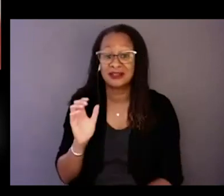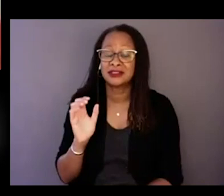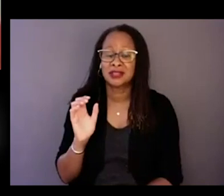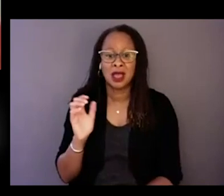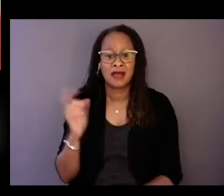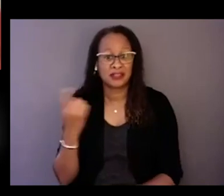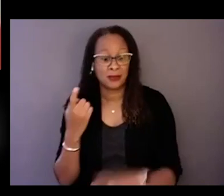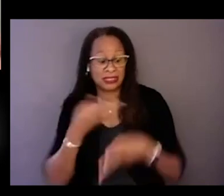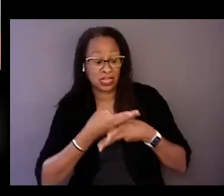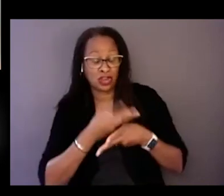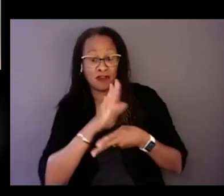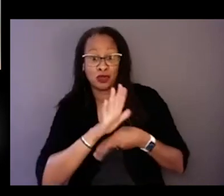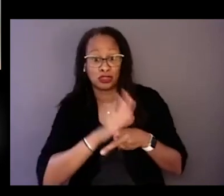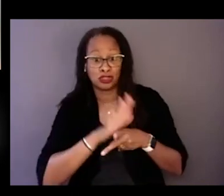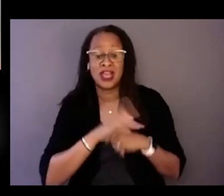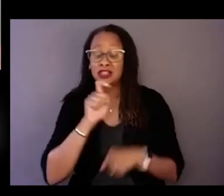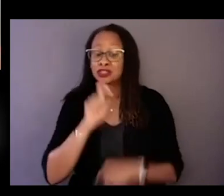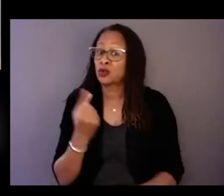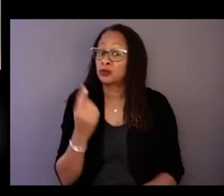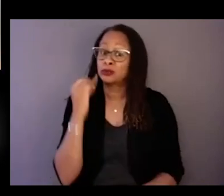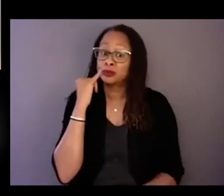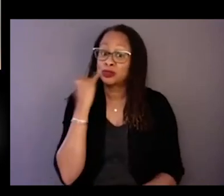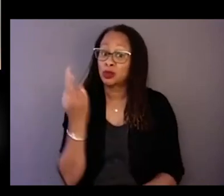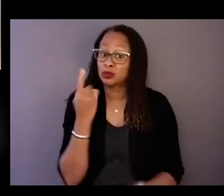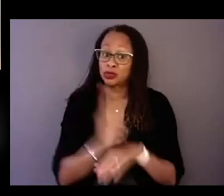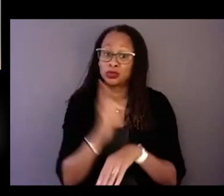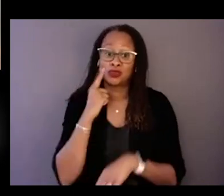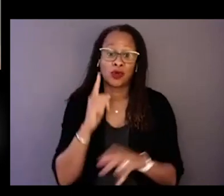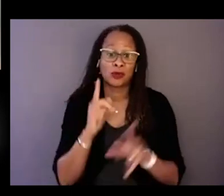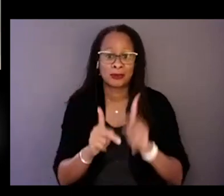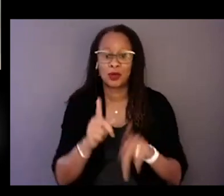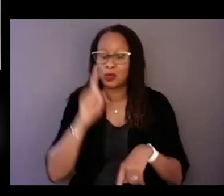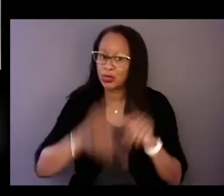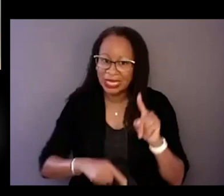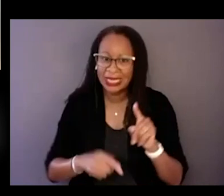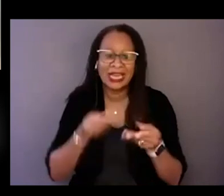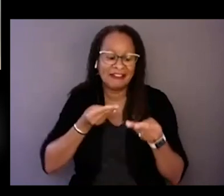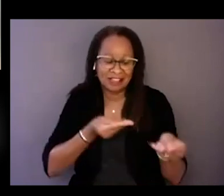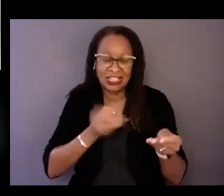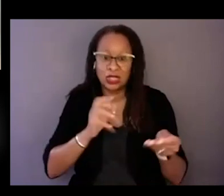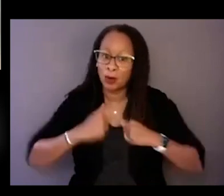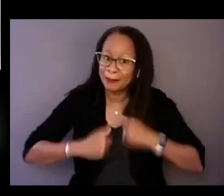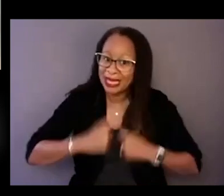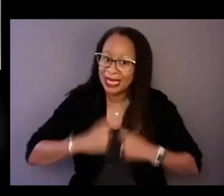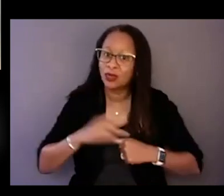are supposed to only be used for people who literally cannot feed or bathe or clothe themselves.